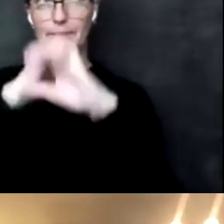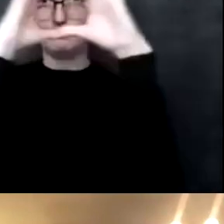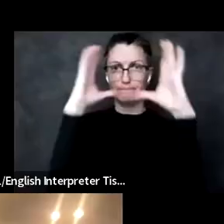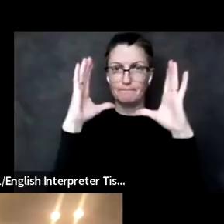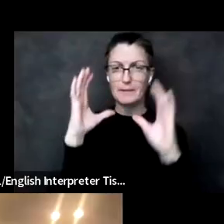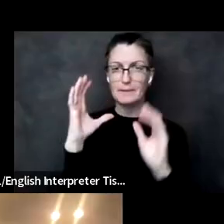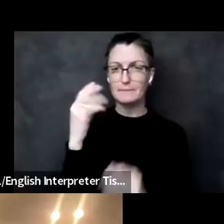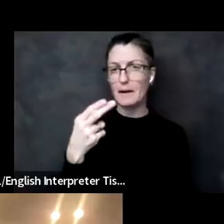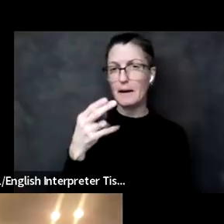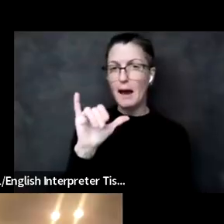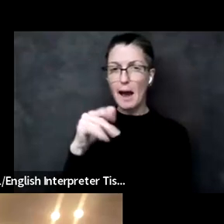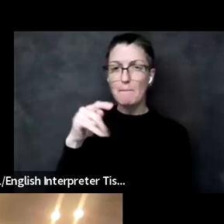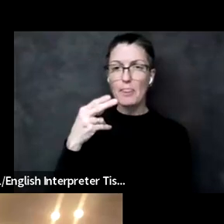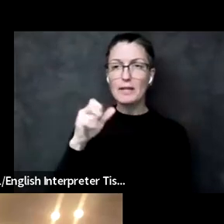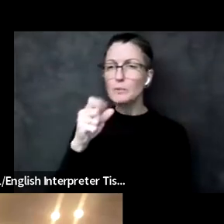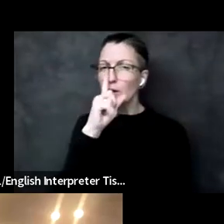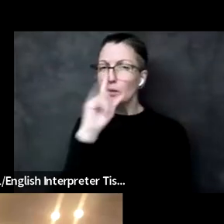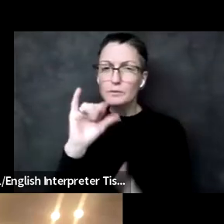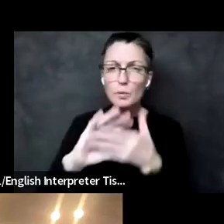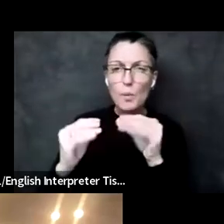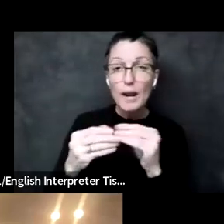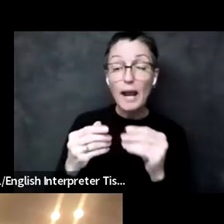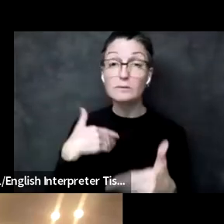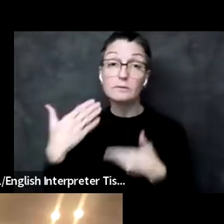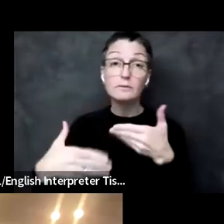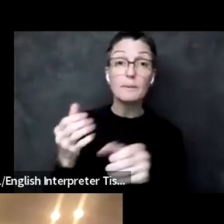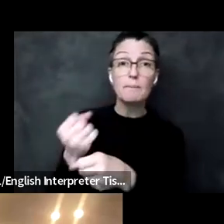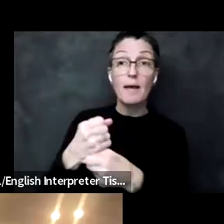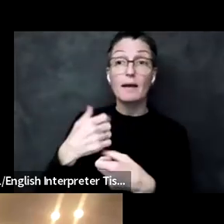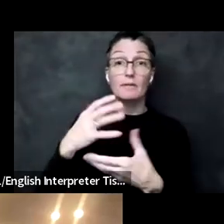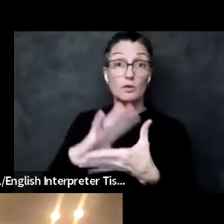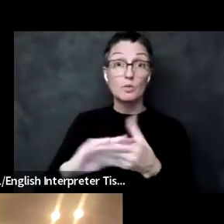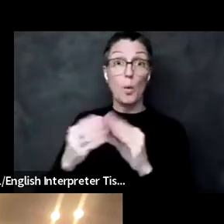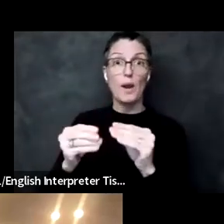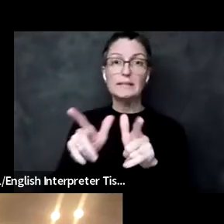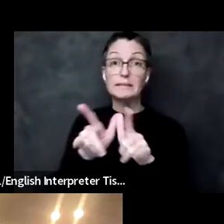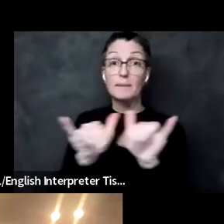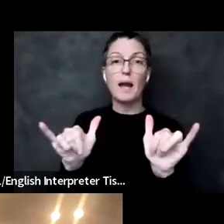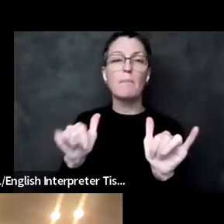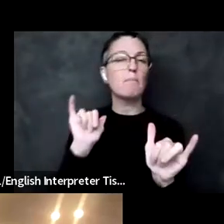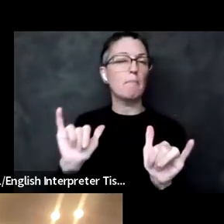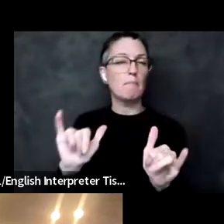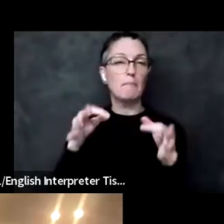And in this case, as we started making the story, is when we decided that it would be a very personal film.